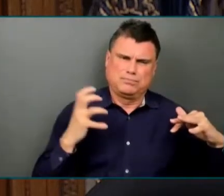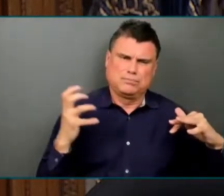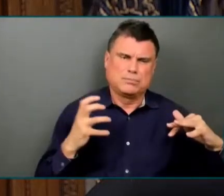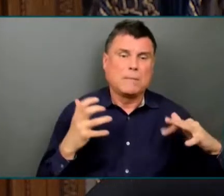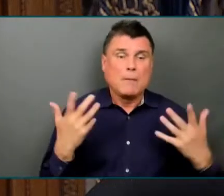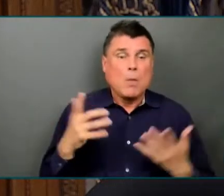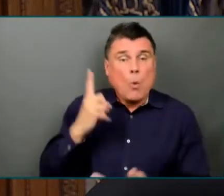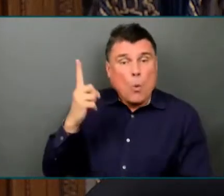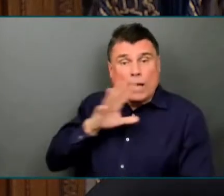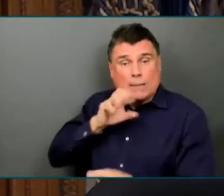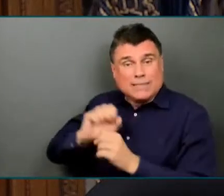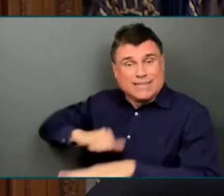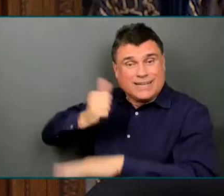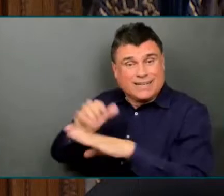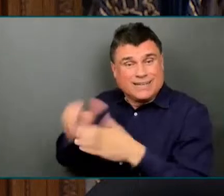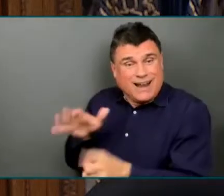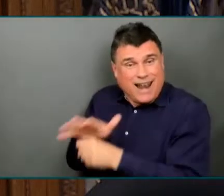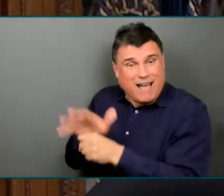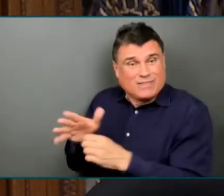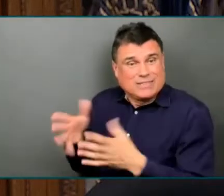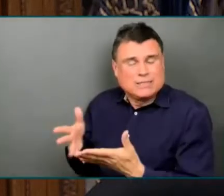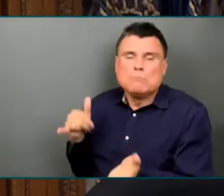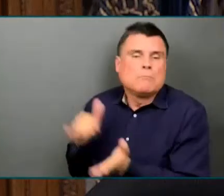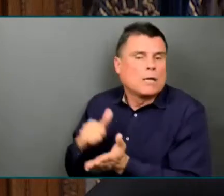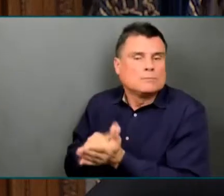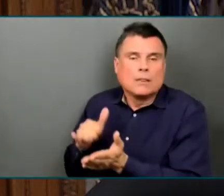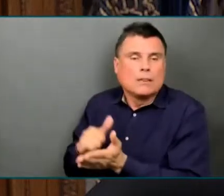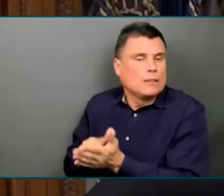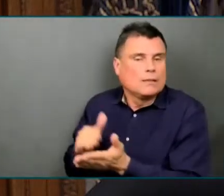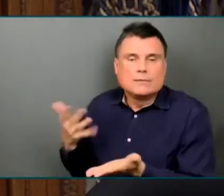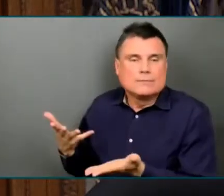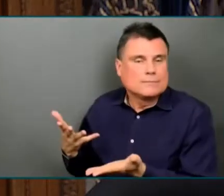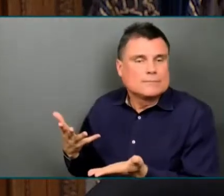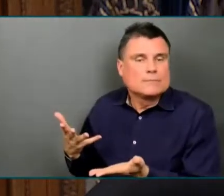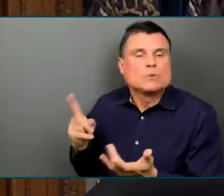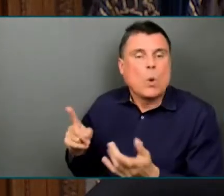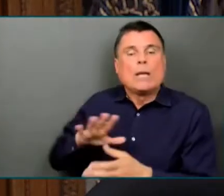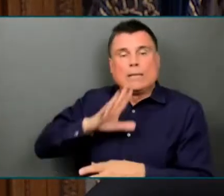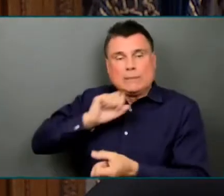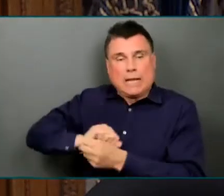technical committees to support the standard development process. Technical committees,